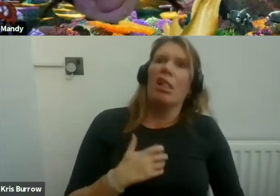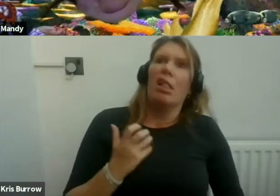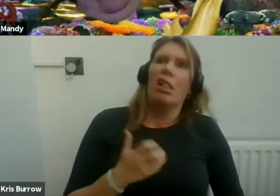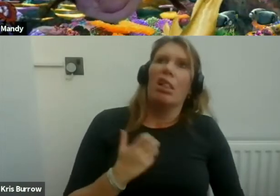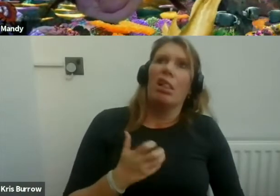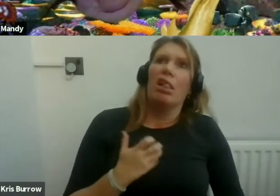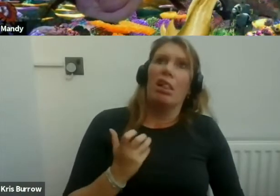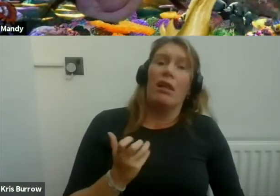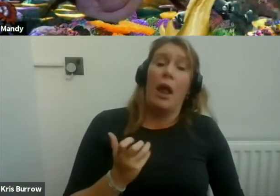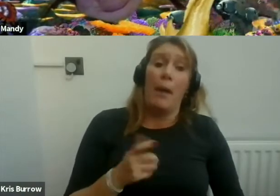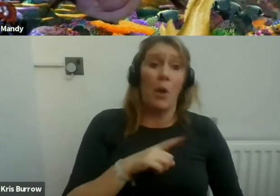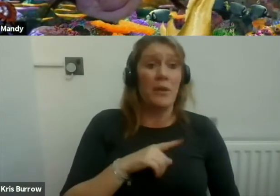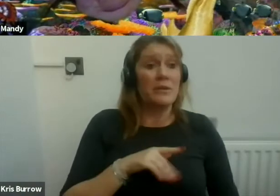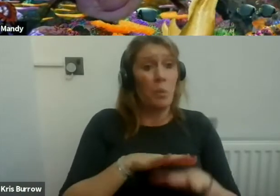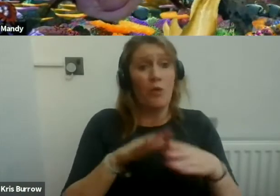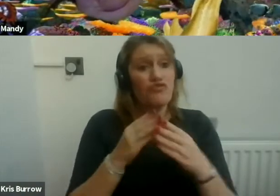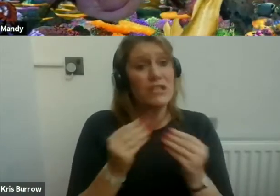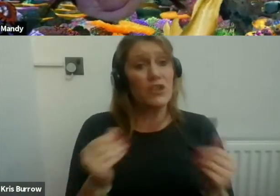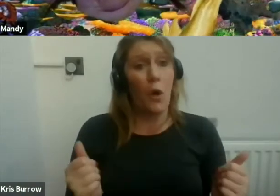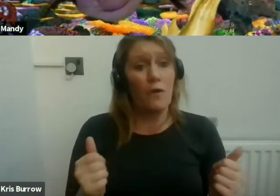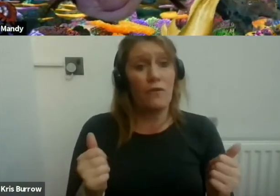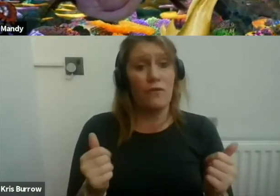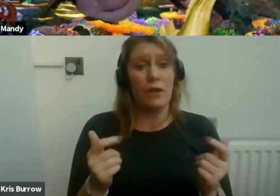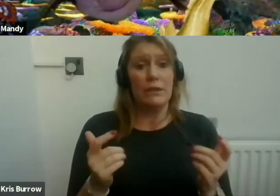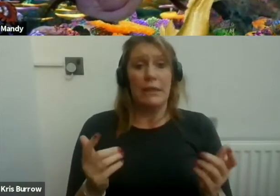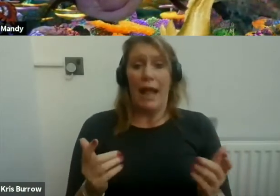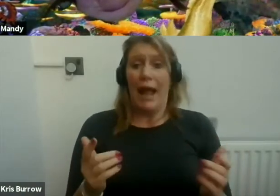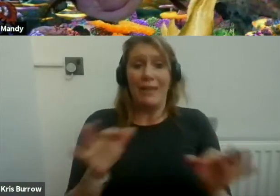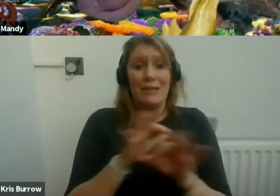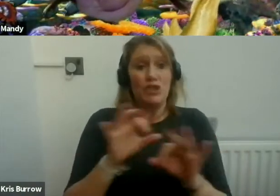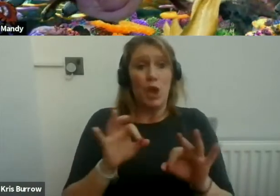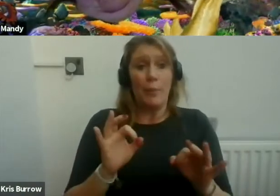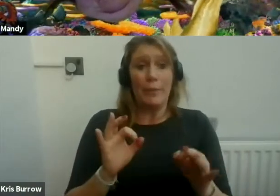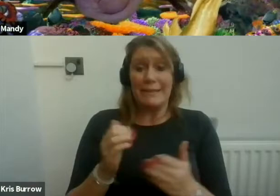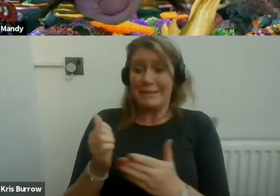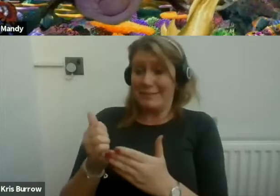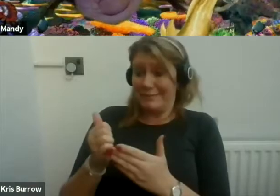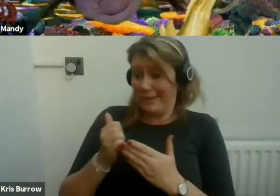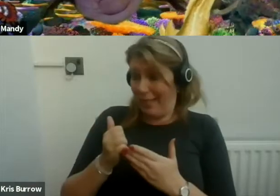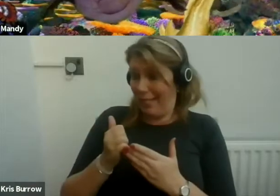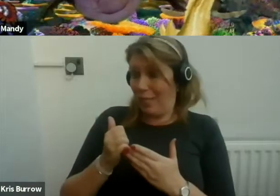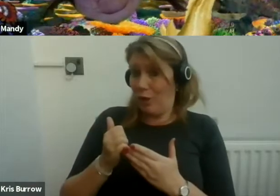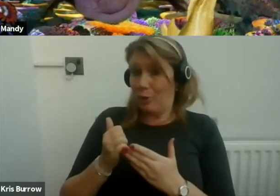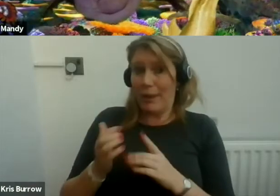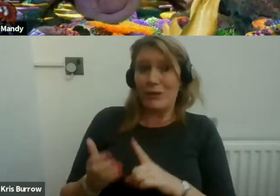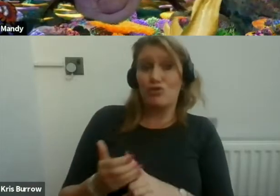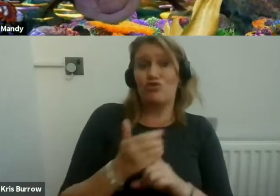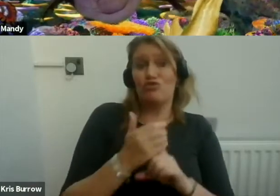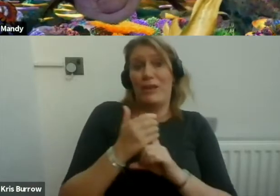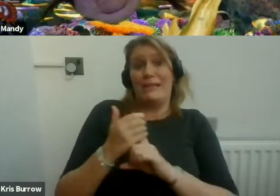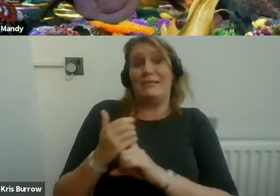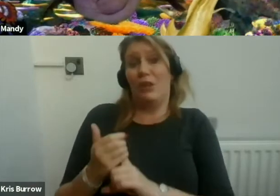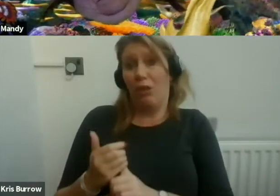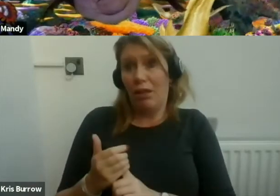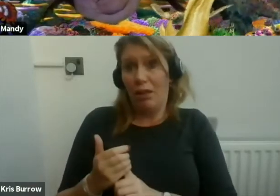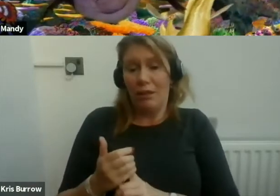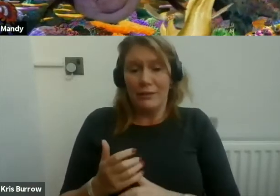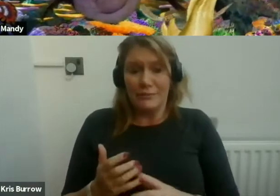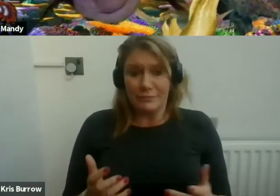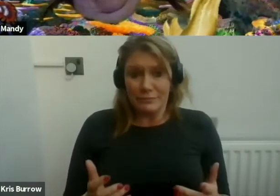Because there's not going to resolve it. And there isn't anybody to come in and whoosh in and rescue us from our delay